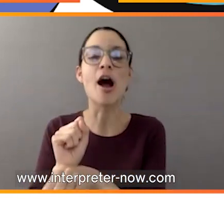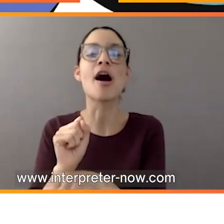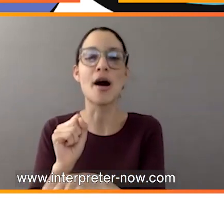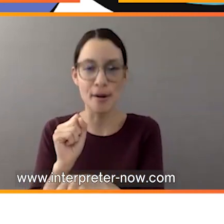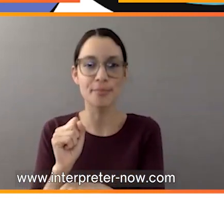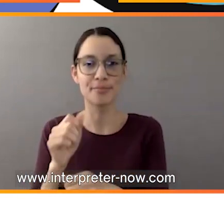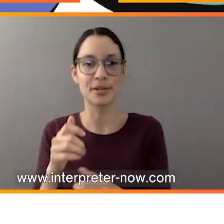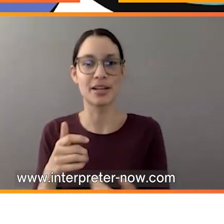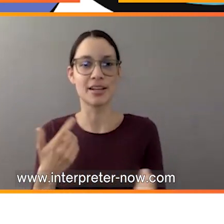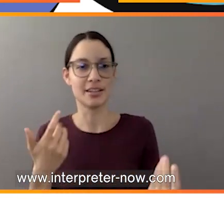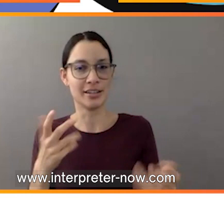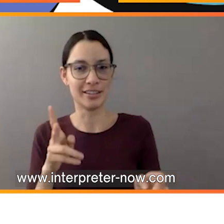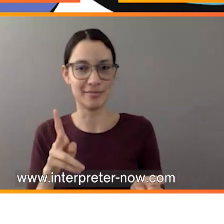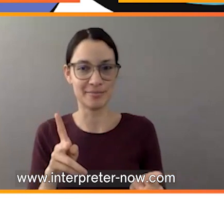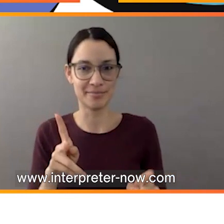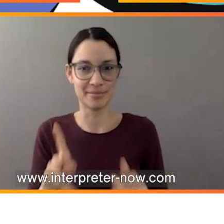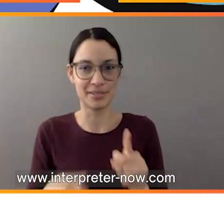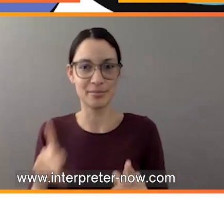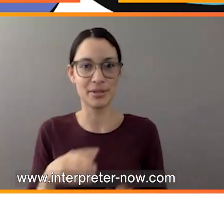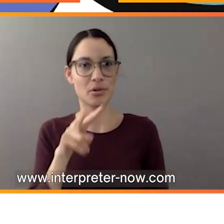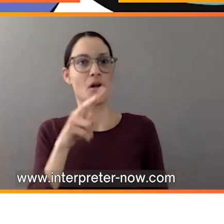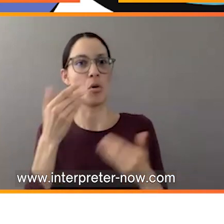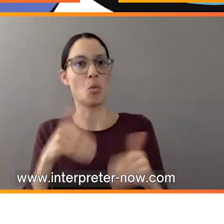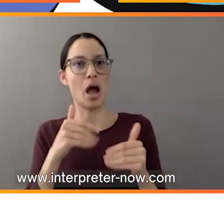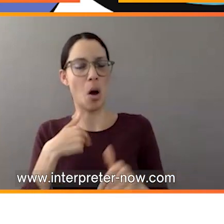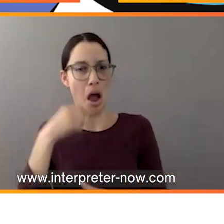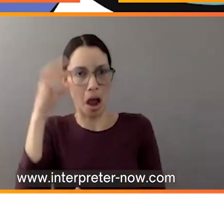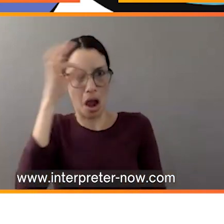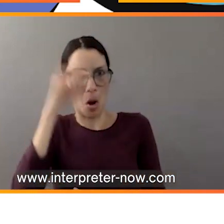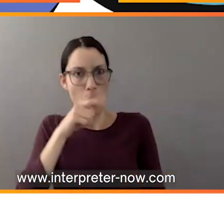Because people were like, “Wow, I didn't know you." Or either there was a press with people speaking.